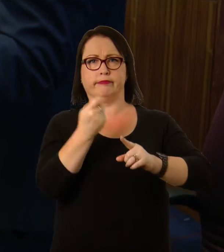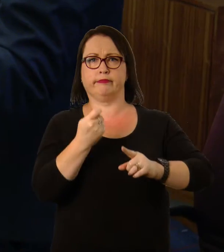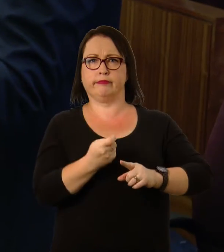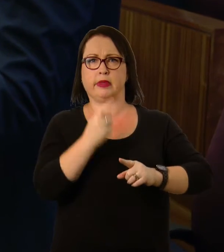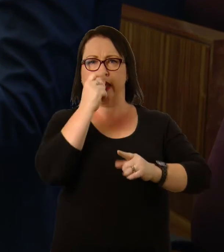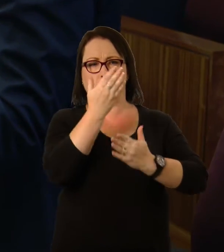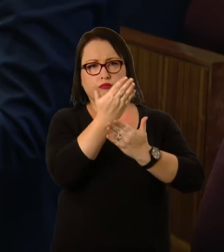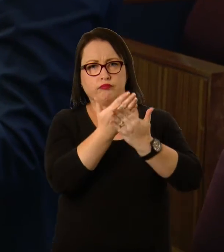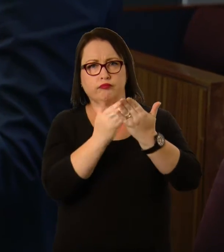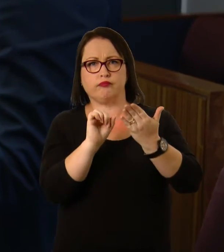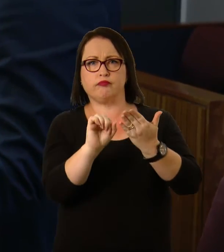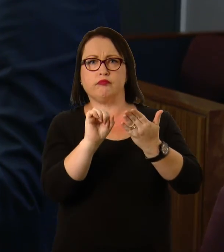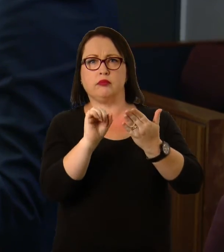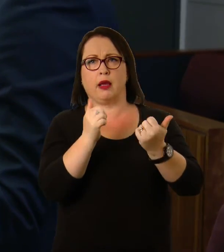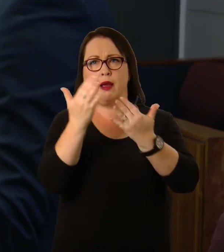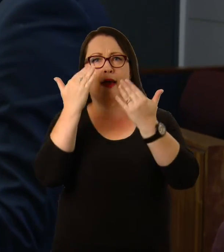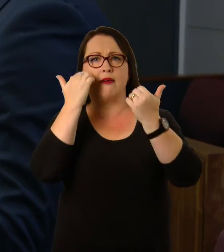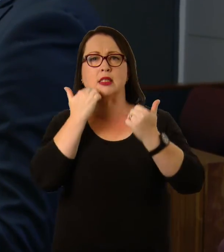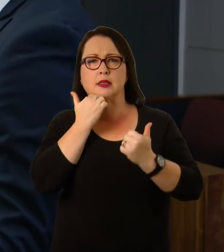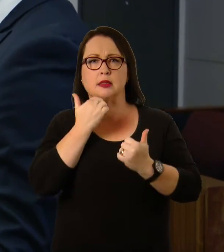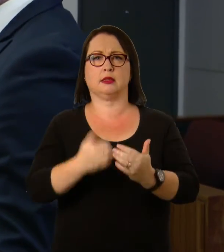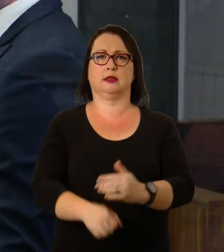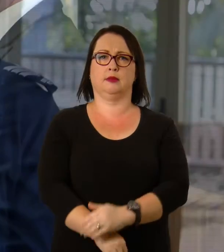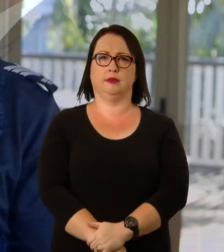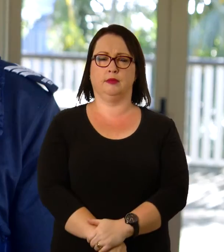present your case, and provide any evidence.